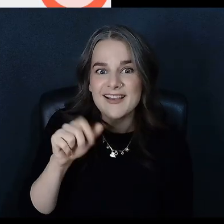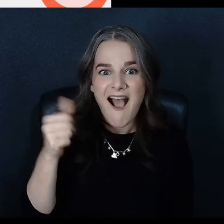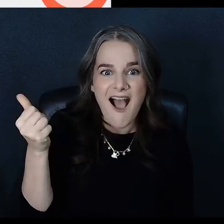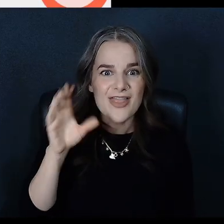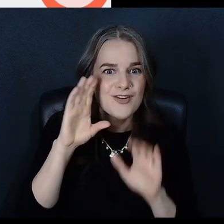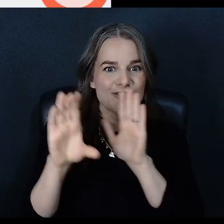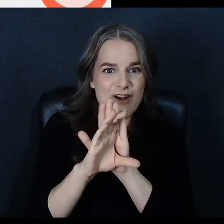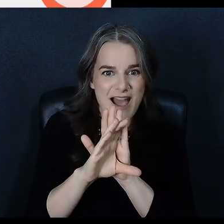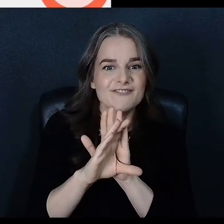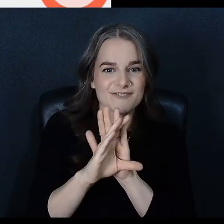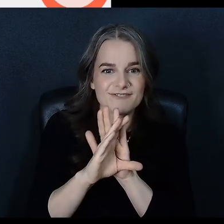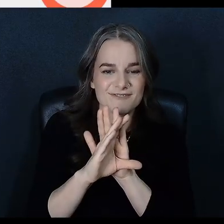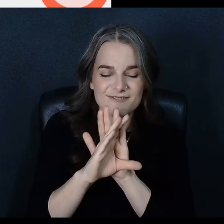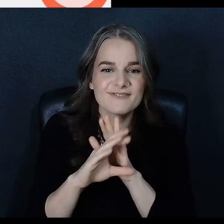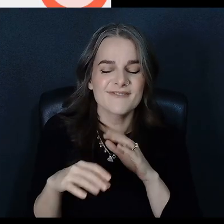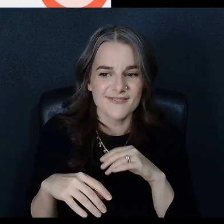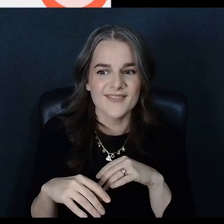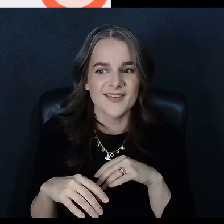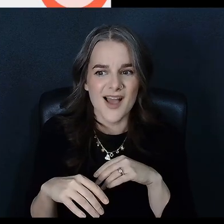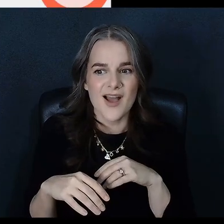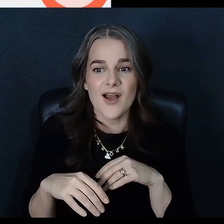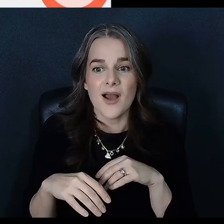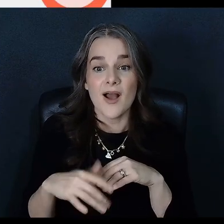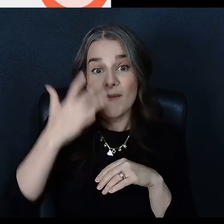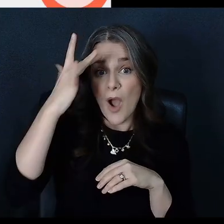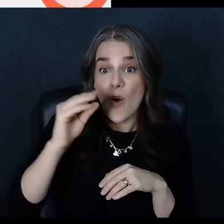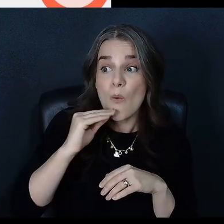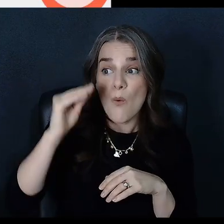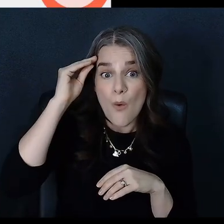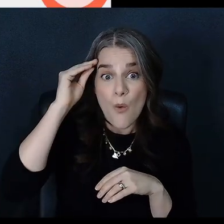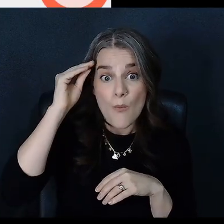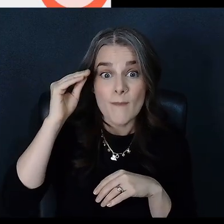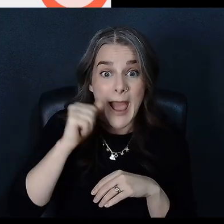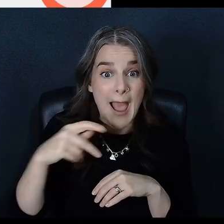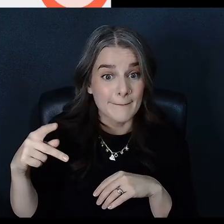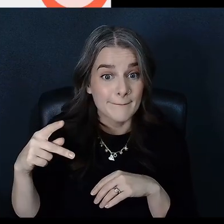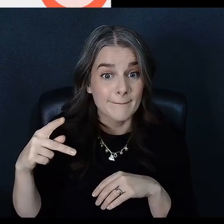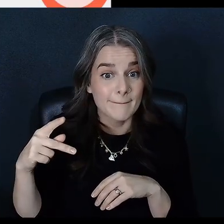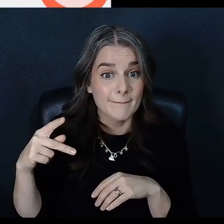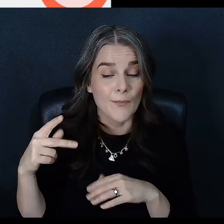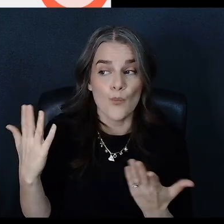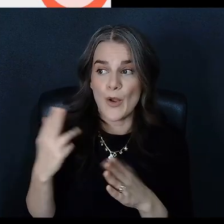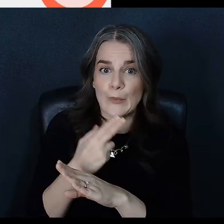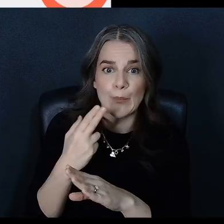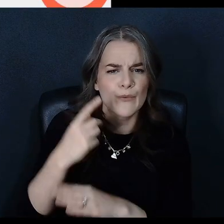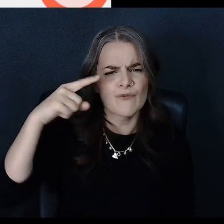which shows what people are using smart-home applications for. We see control and connectivity.